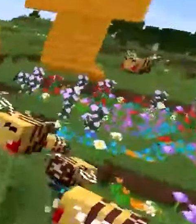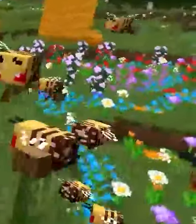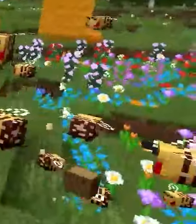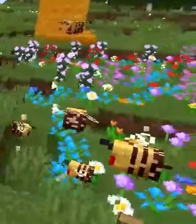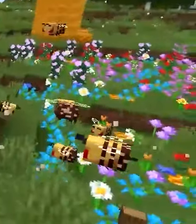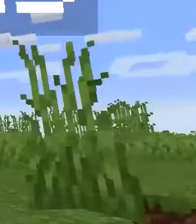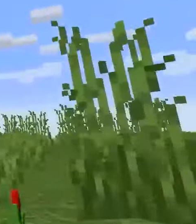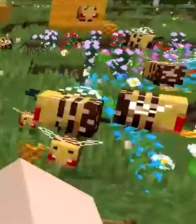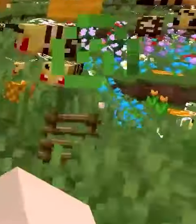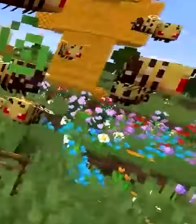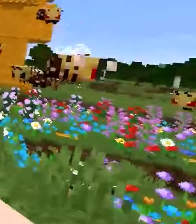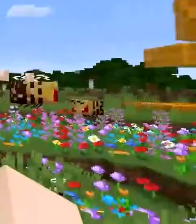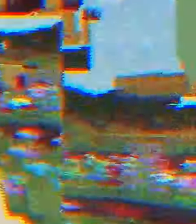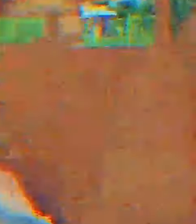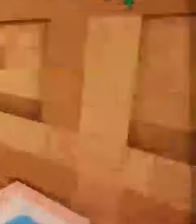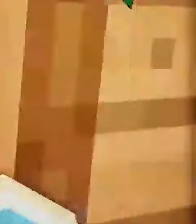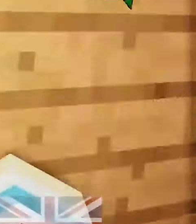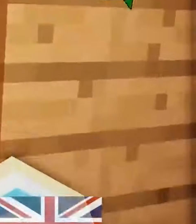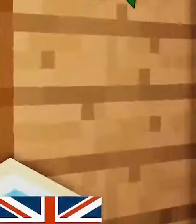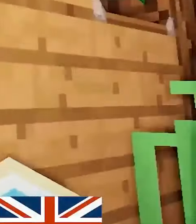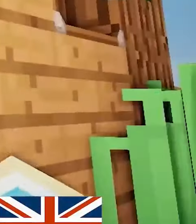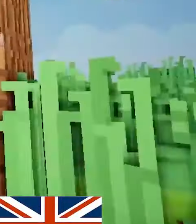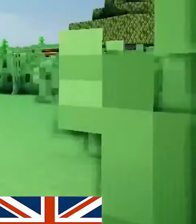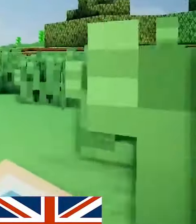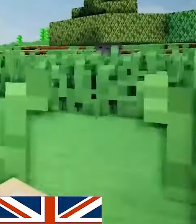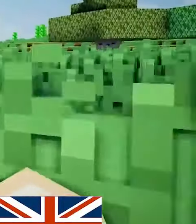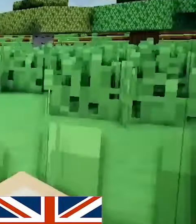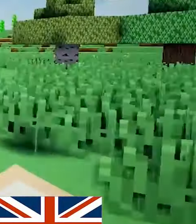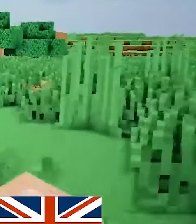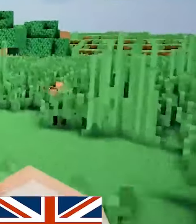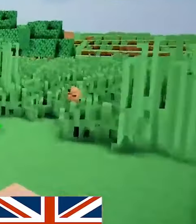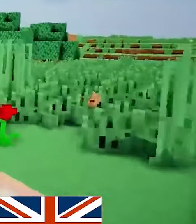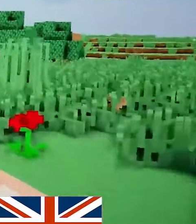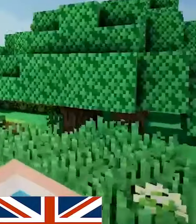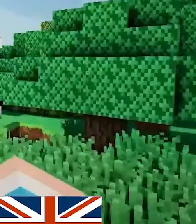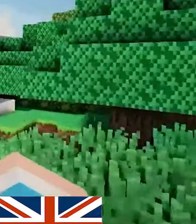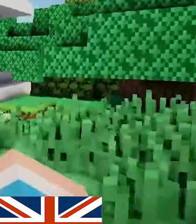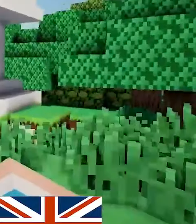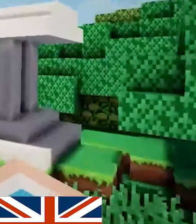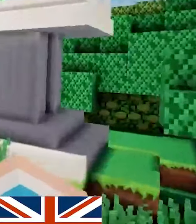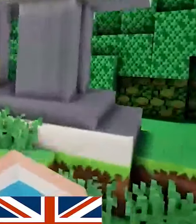WHAT DID YOU DO?